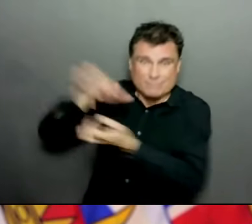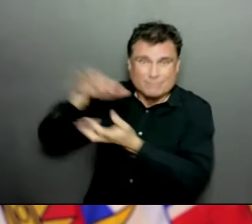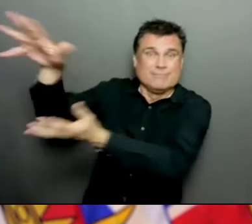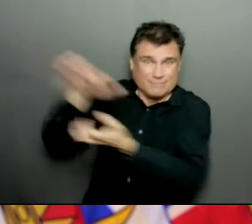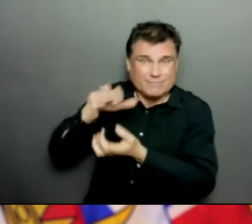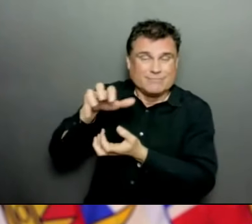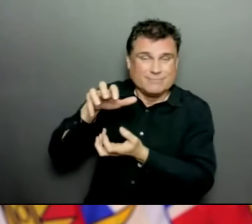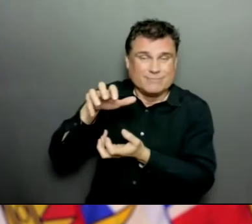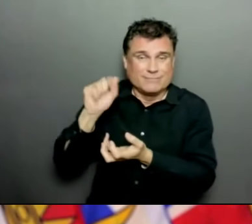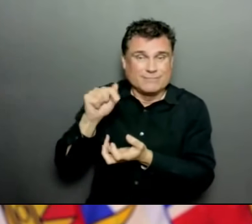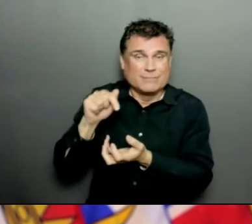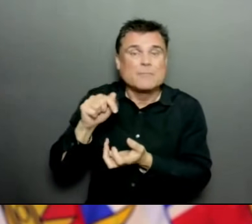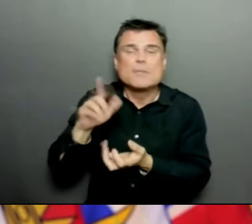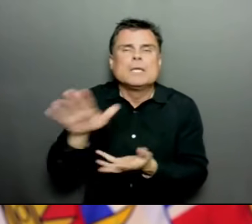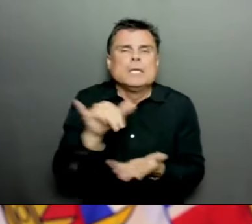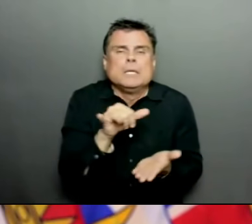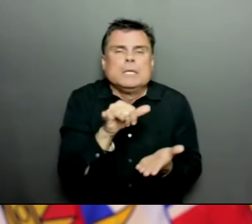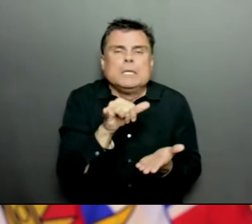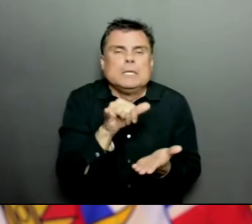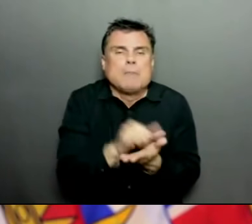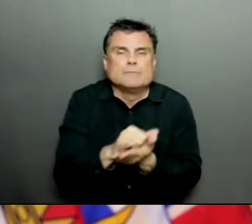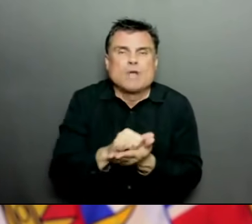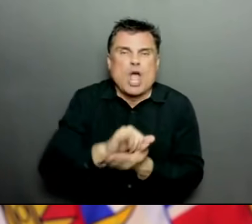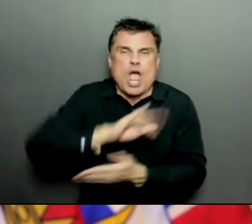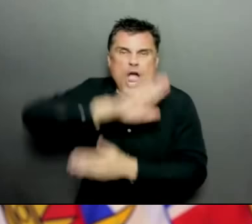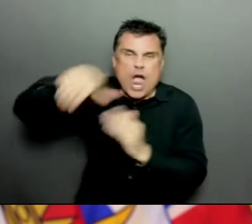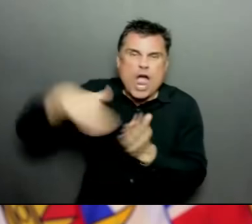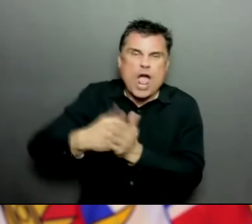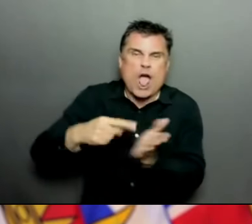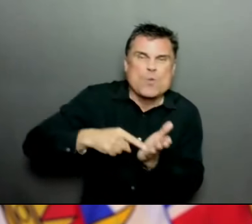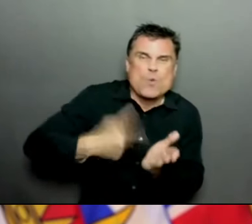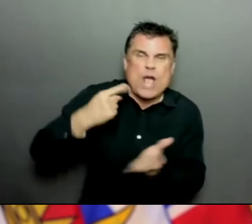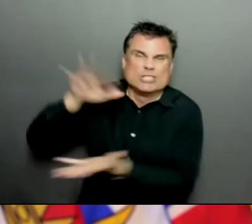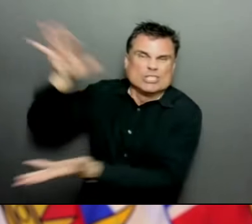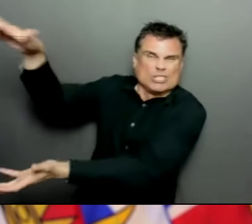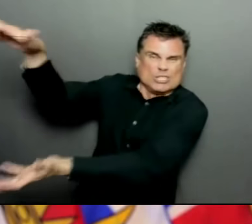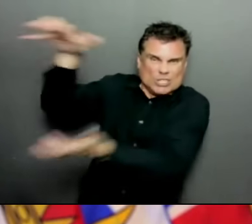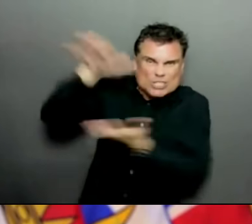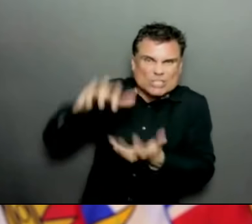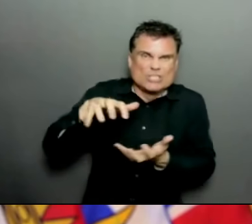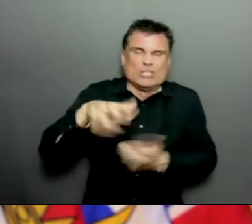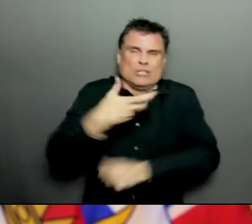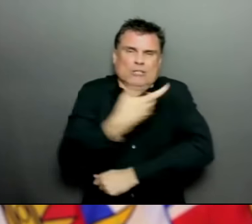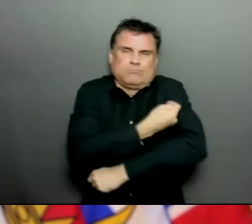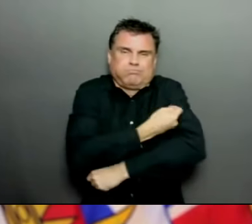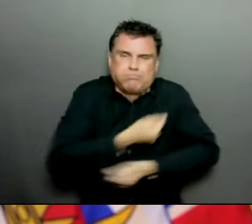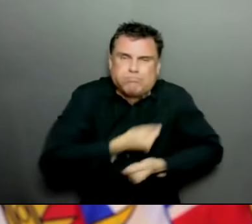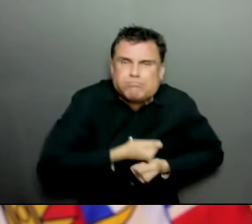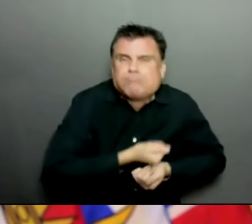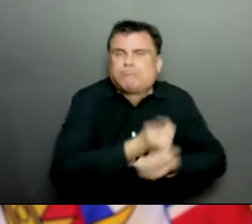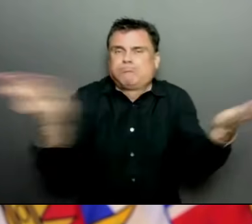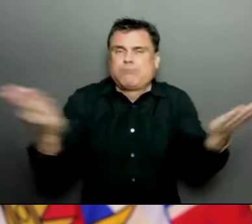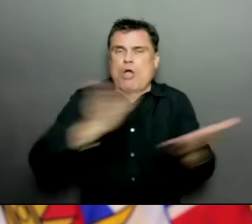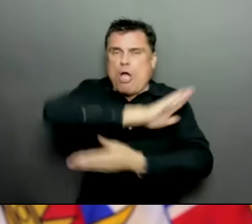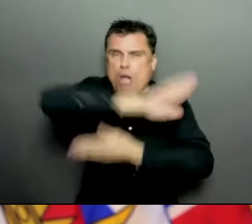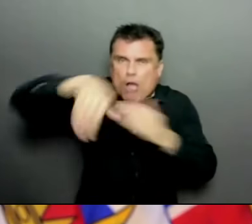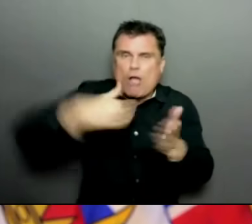more easily will cause more illness and will therefore lead to some people ending up in hospital.